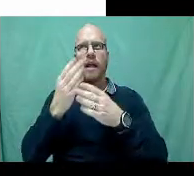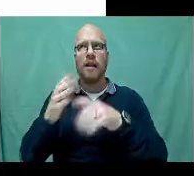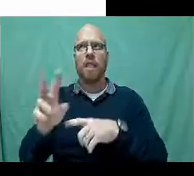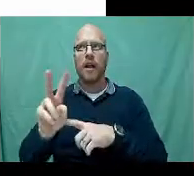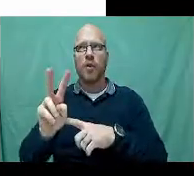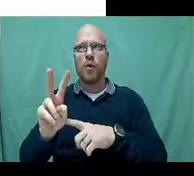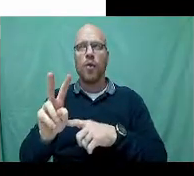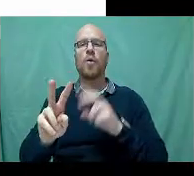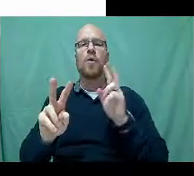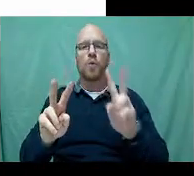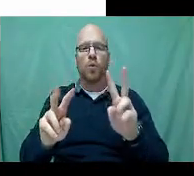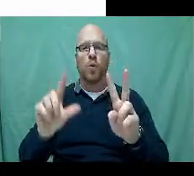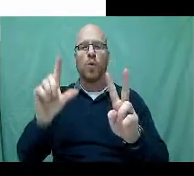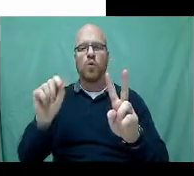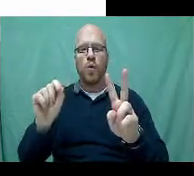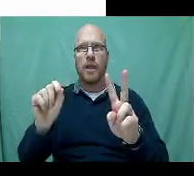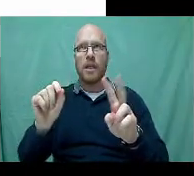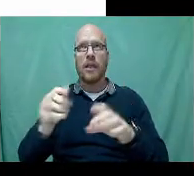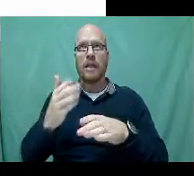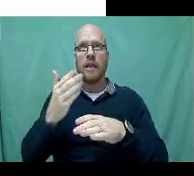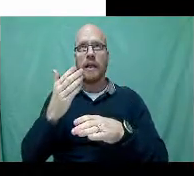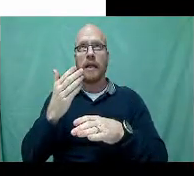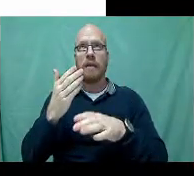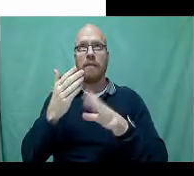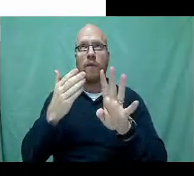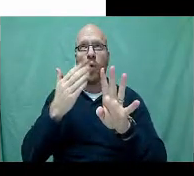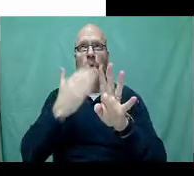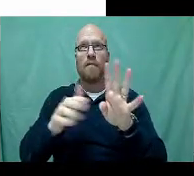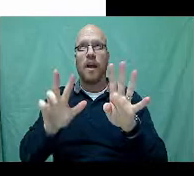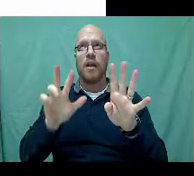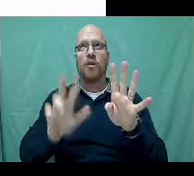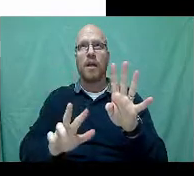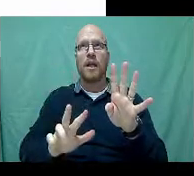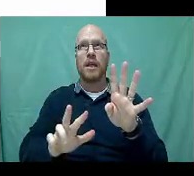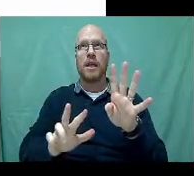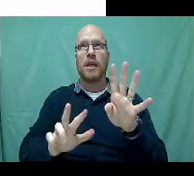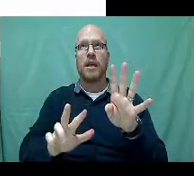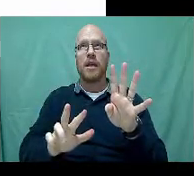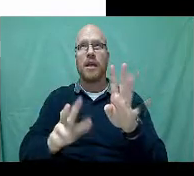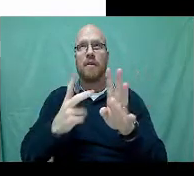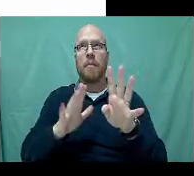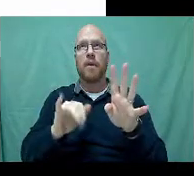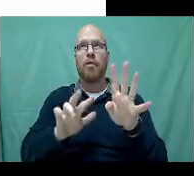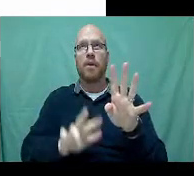by 2, we got 2 and 20. Can't divide by 3.